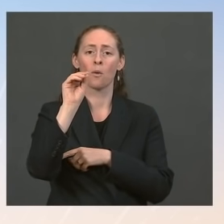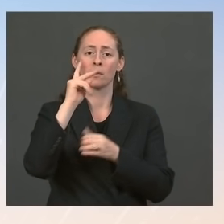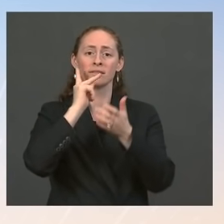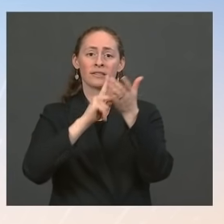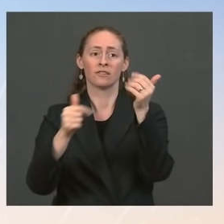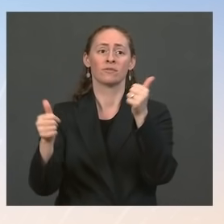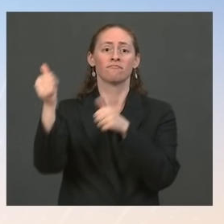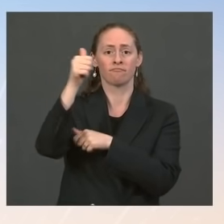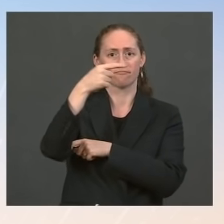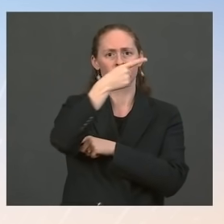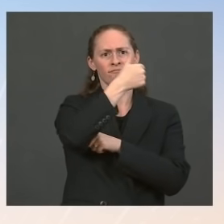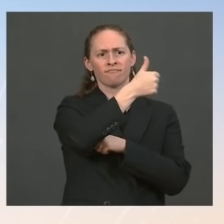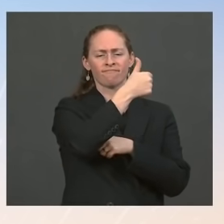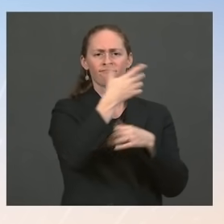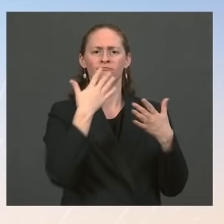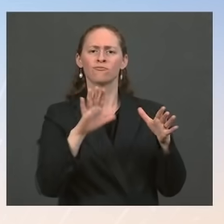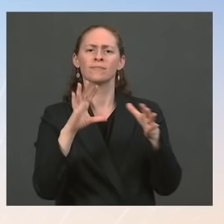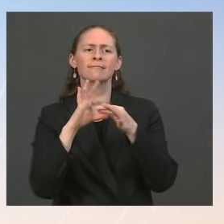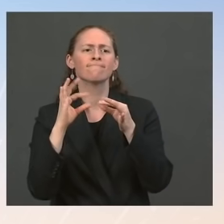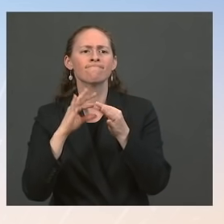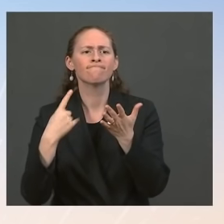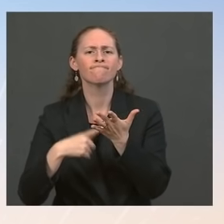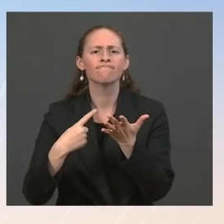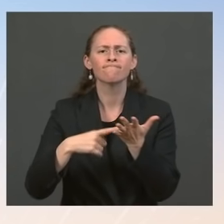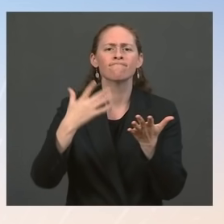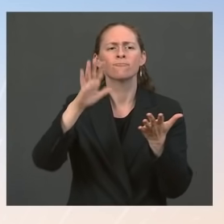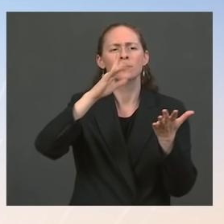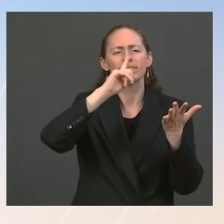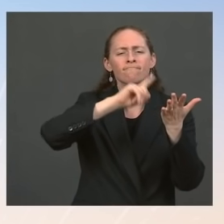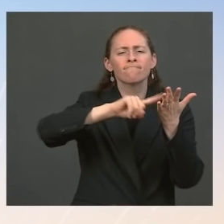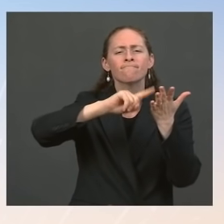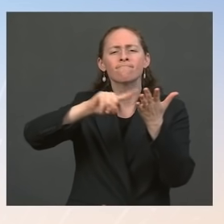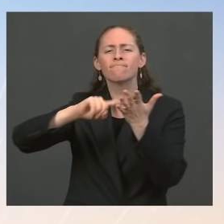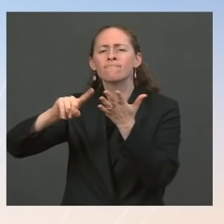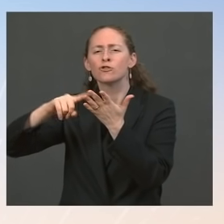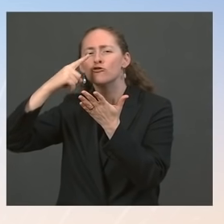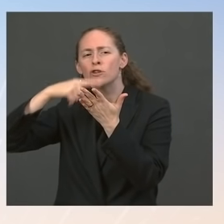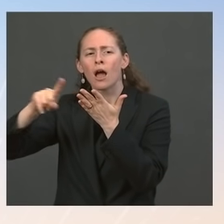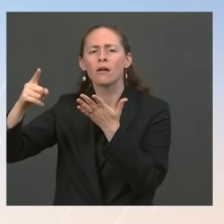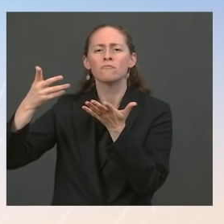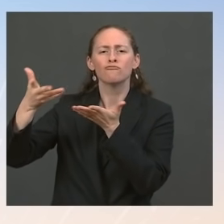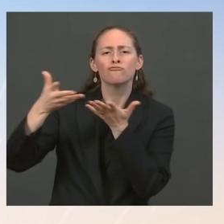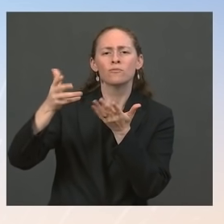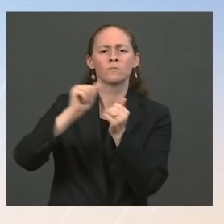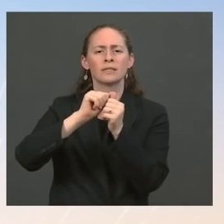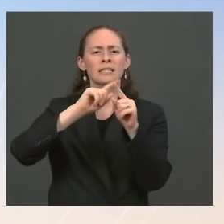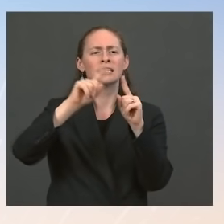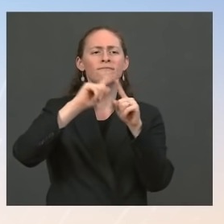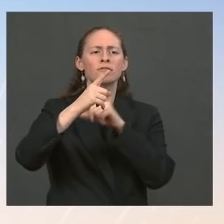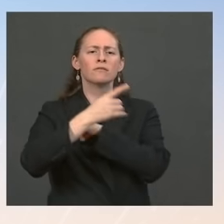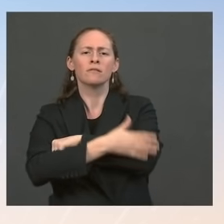We communicated to the Afghans and to our allies. And since the time of the withdrawal, we worked to get 100 countries together